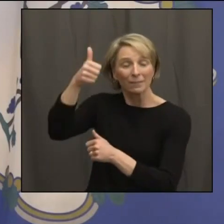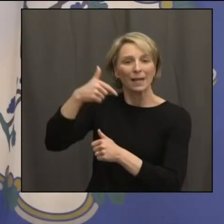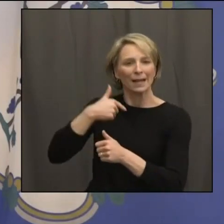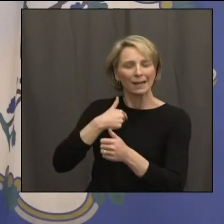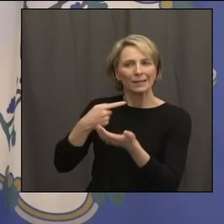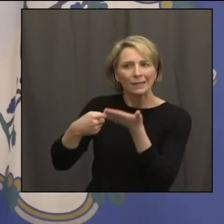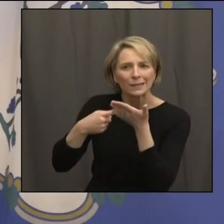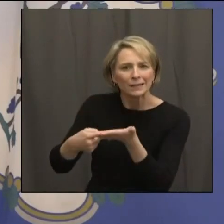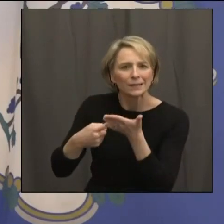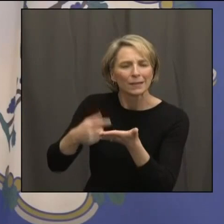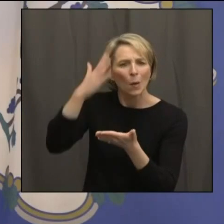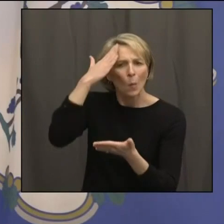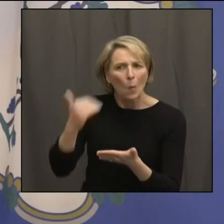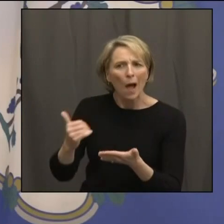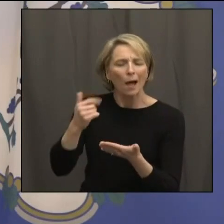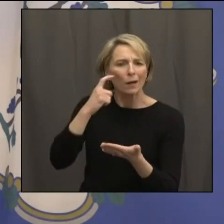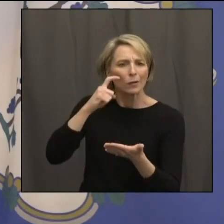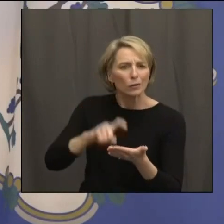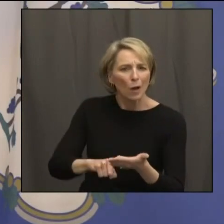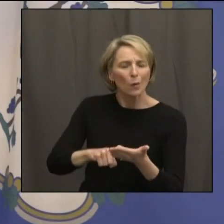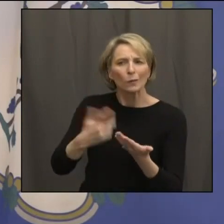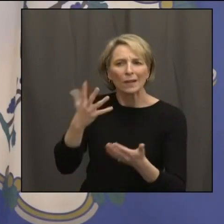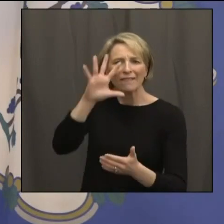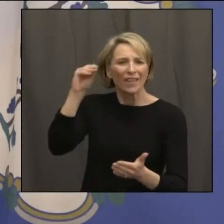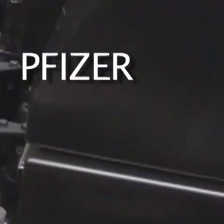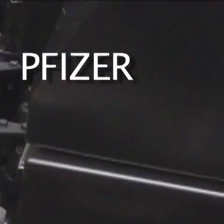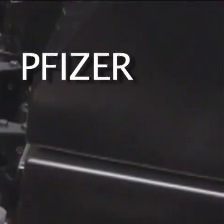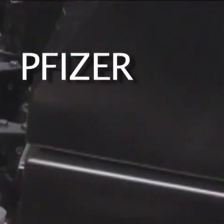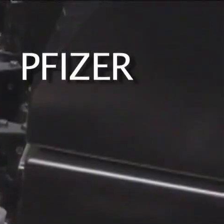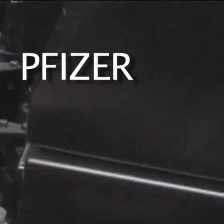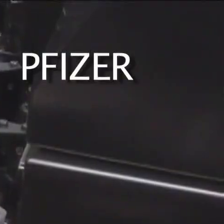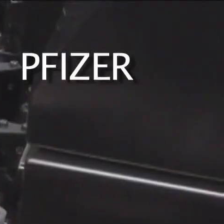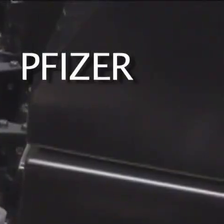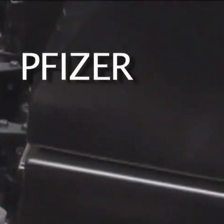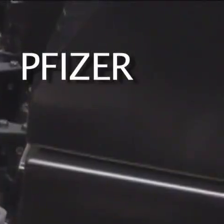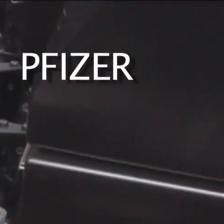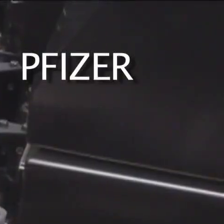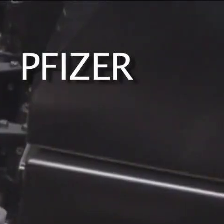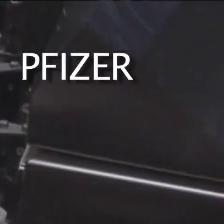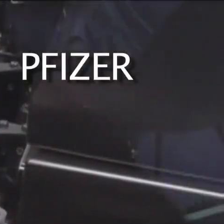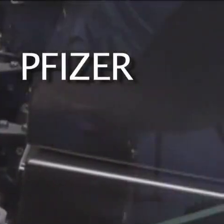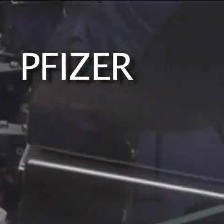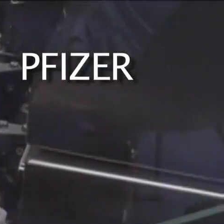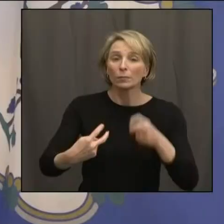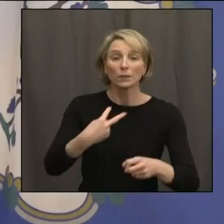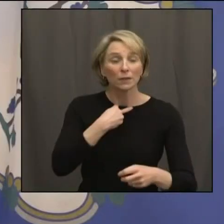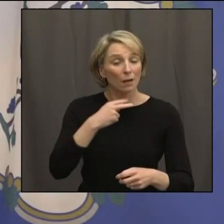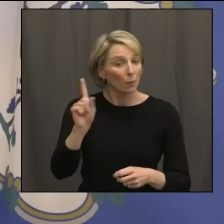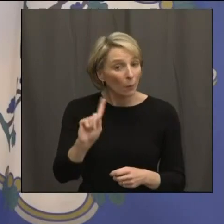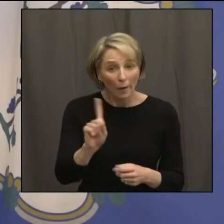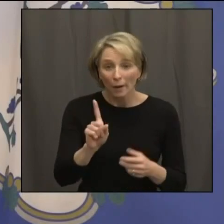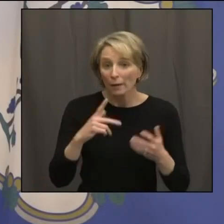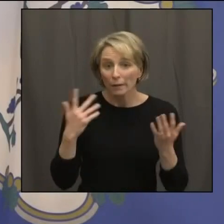THE VACCIN THE VACCIN >> WELL, WELL, WE WELL, WE CAN WELL, WE CAN EXPECT WELL, WE CAN EXPECT IN WELL, WE CAN EXPECT IN TERMS WELL, WE CAN EXPECT IN TERMS OF WELL, WE CAN EXPECT IN TERMS OF A WELL, WE CAN EXPECT IN TERMS OF A RAMP WELL, WE CAN EXPECT IN TERMS OF A RAMP UP. A RAMP UP. A RAMP UP. WHAT A RAMP UP. WHAT ARE A RAMP UP. WHAT ARE THE A RAMP UP. WHAT ARE THE BOTTLENECKS A RAMP UP. WHAT ARE THE BOTTLENECKS IN WHAT ARE THE BOTTLENECKS IN WHAT ARE THE BOTTLENECKS IN THE WHAT ARE THE BOTTLENECKS IN THE SUPPLY WHAT ARE THE BOTTLENECKS IN THE SUPPLY CHAIN? THE SUPPLY CHAIN?